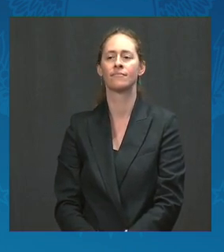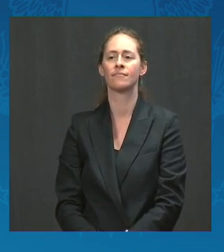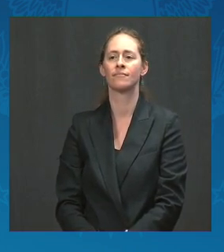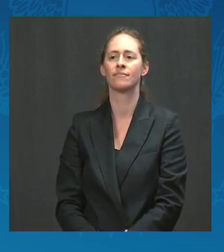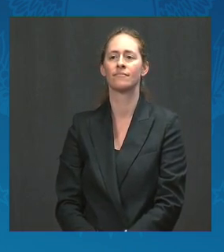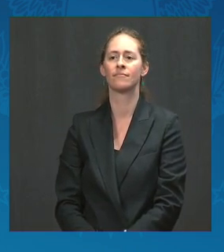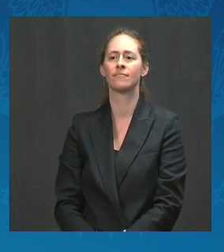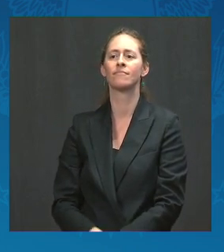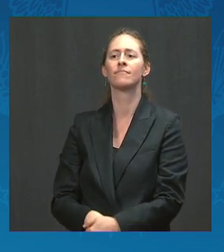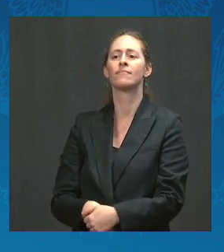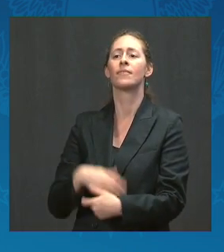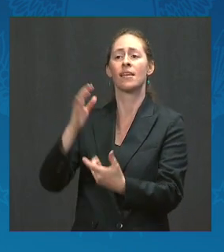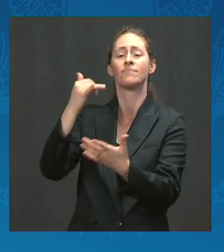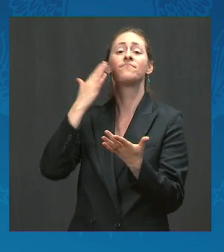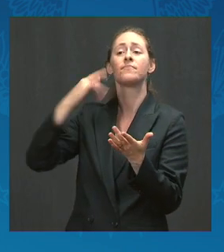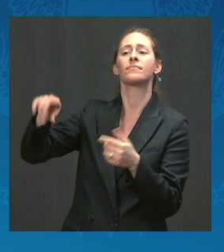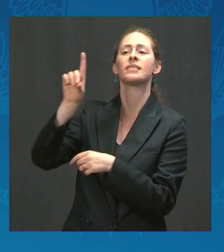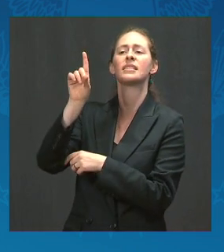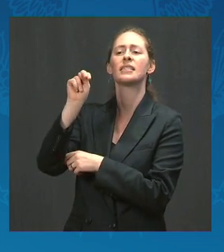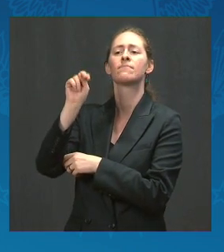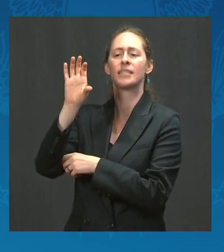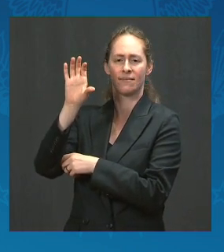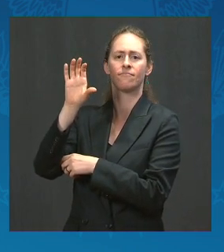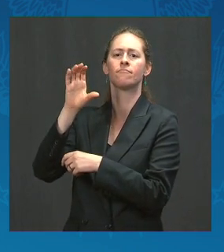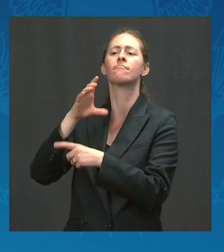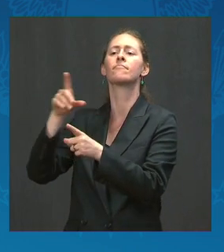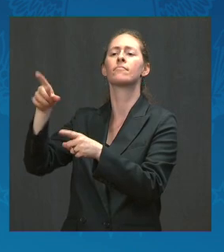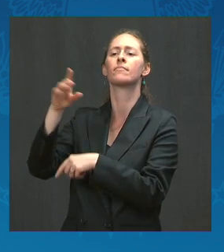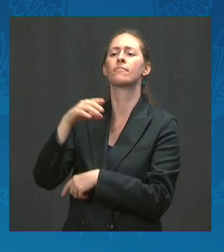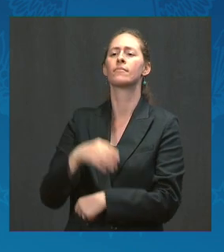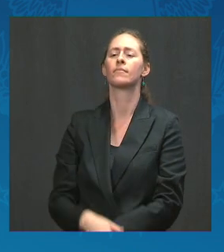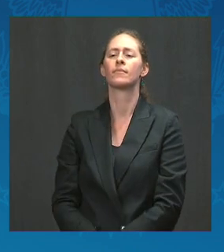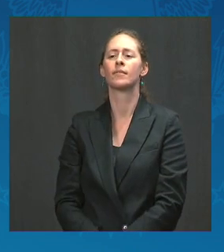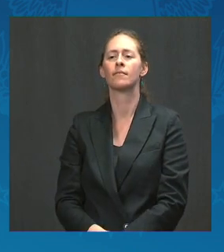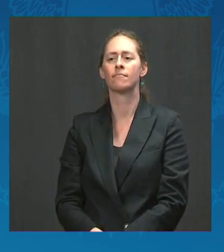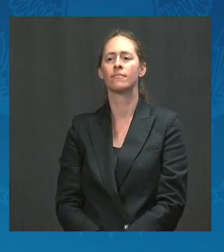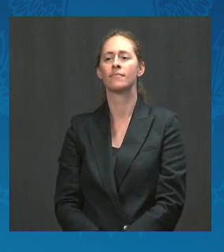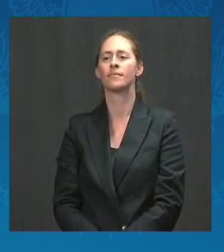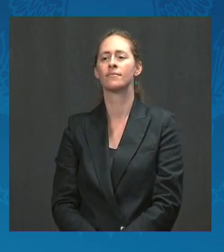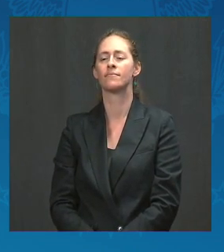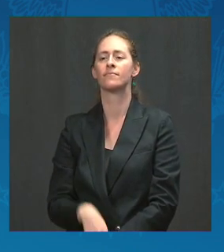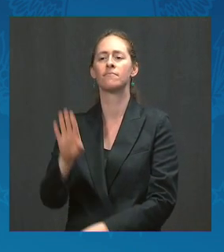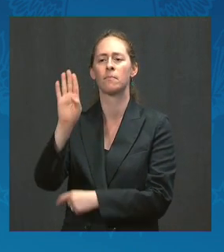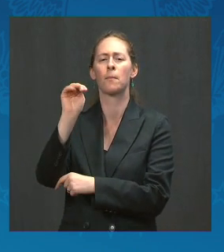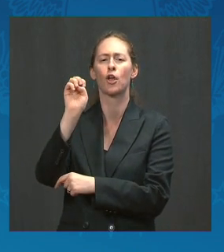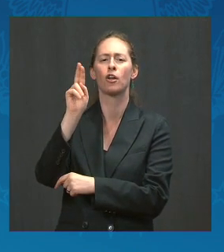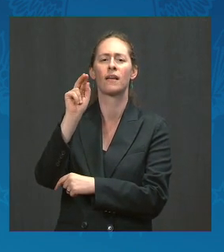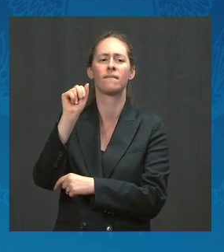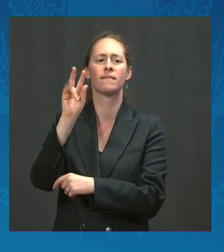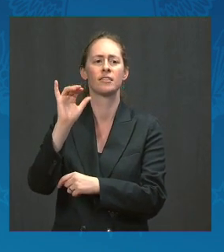Yes, the names of the cases have changed, but as we know the fight remains.